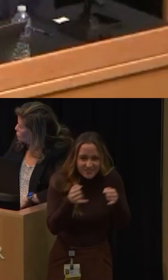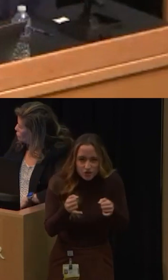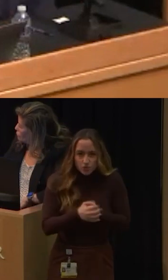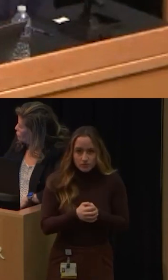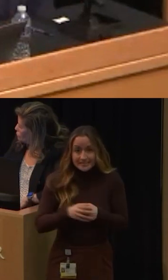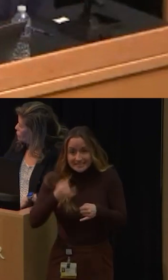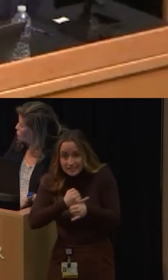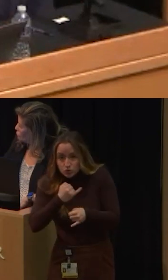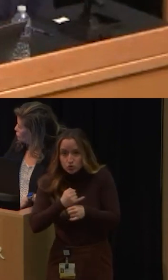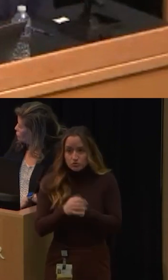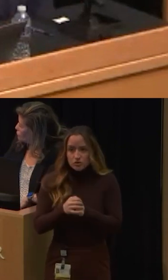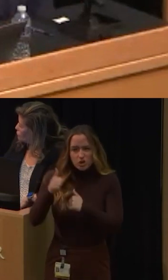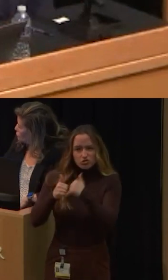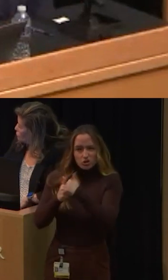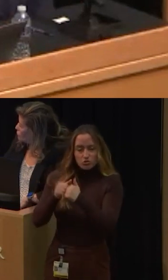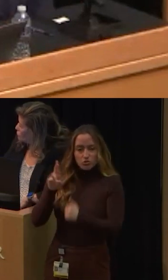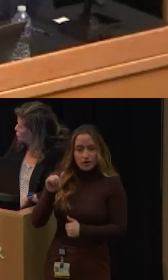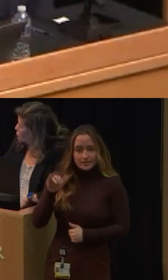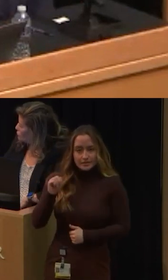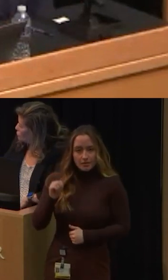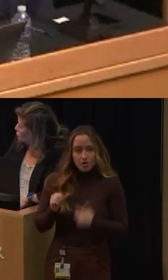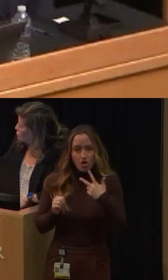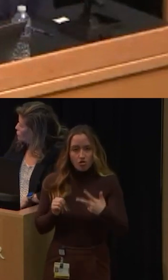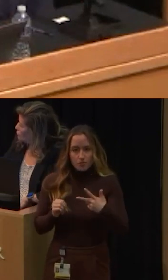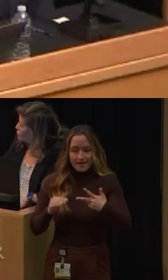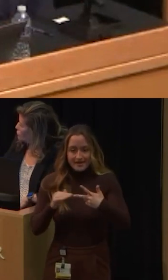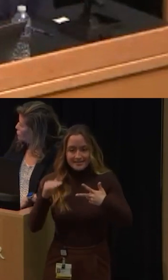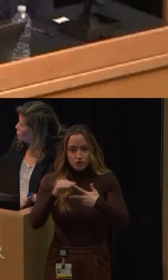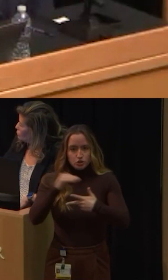the three ways that racism exists, and so, you know,